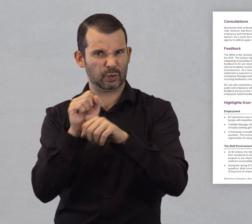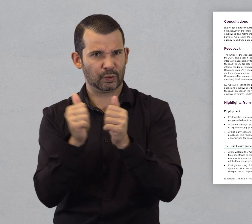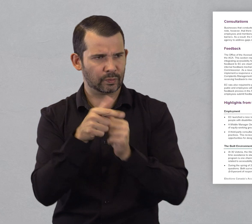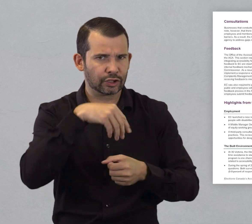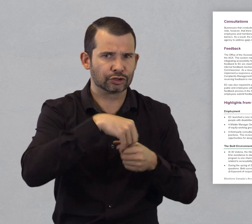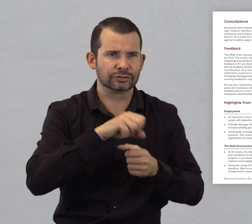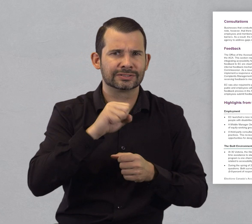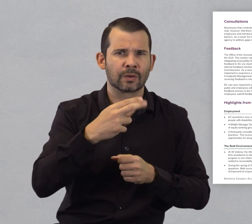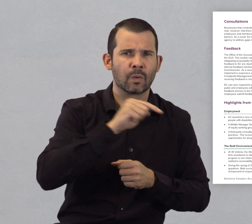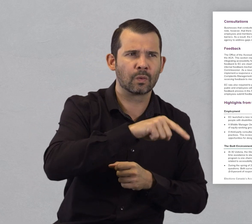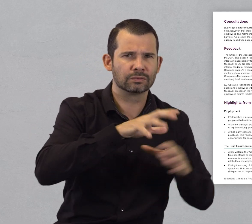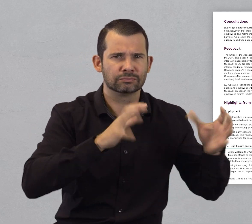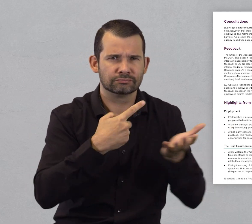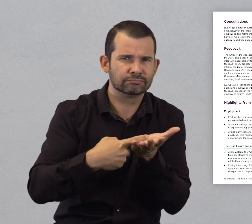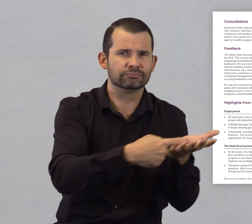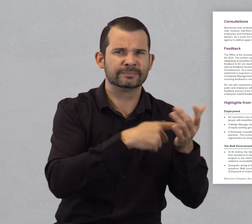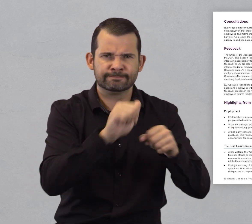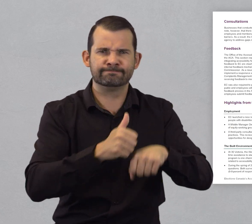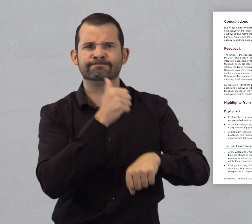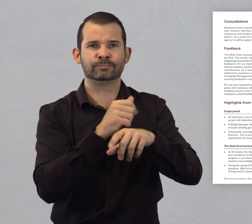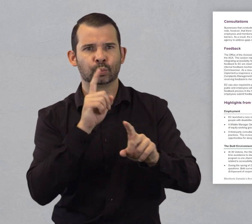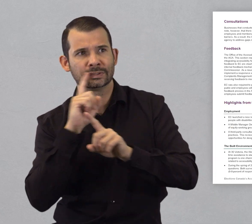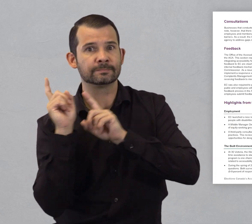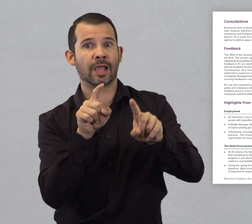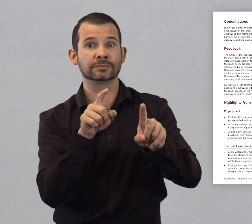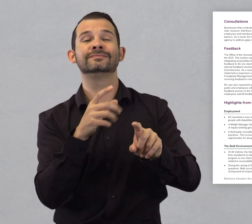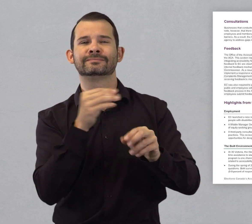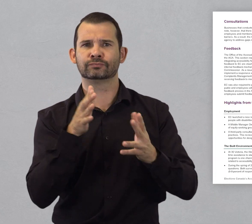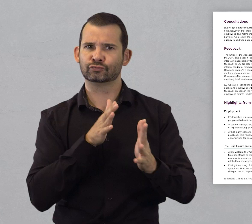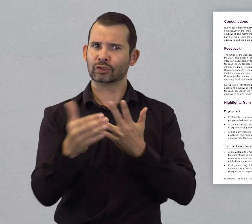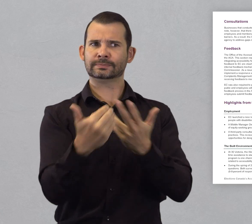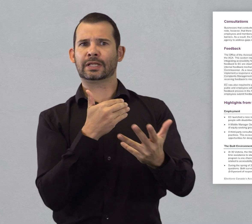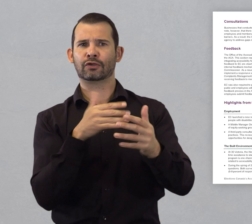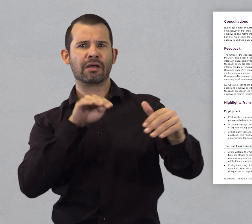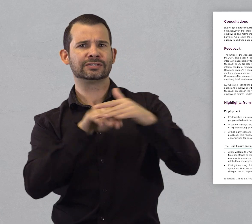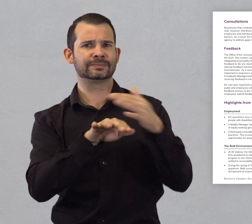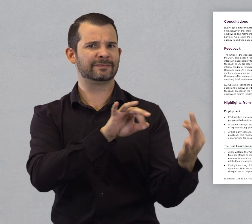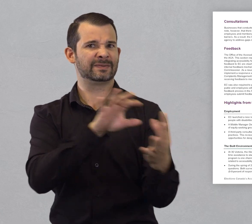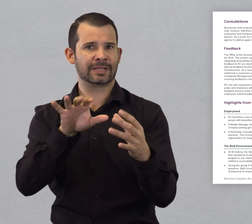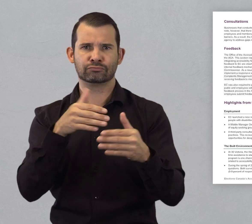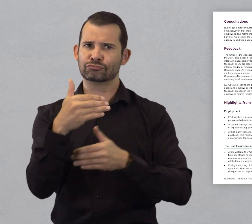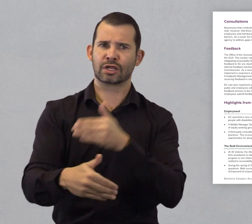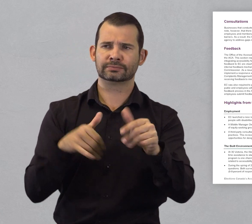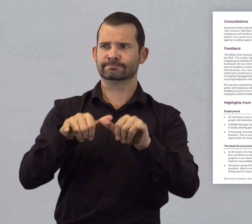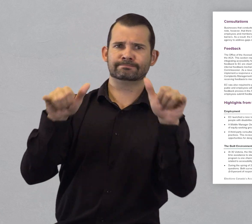internal stakeholders to implement a responsive and transparent accessibility feedback process